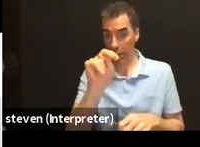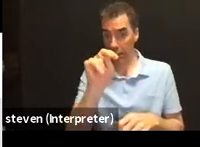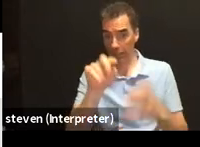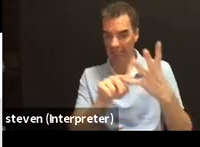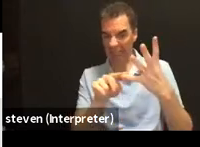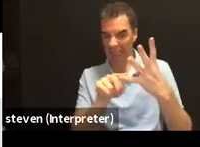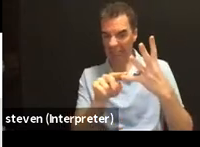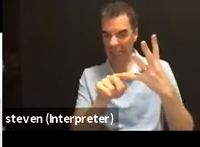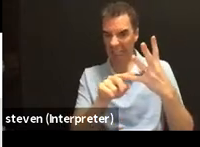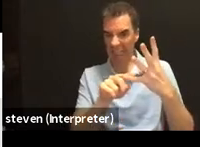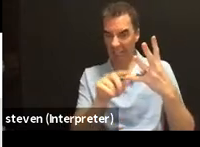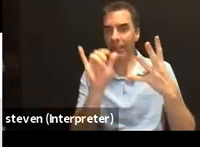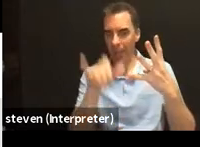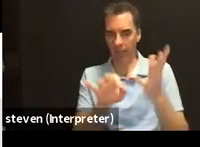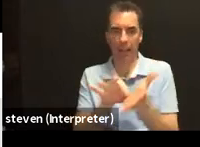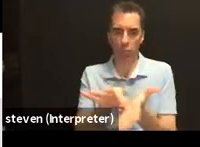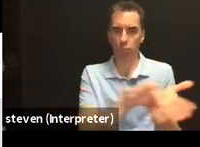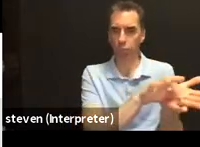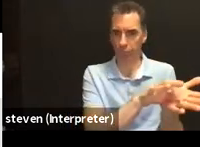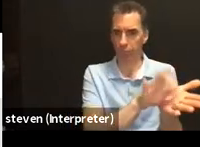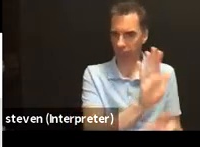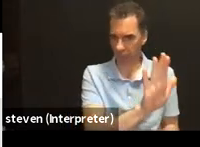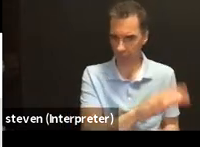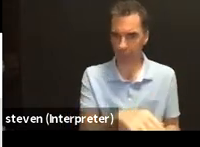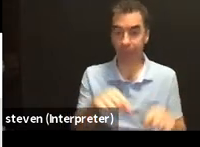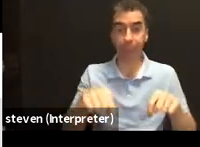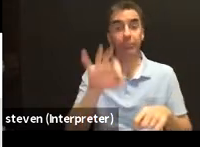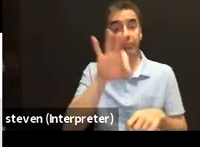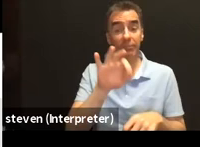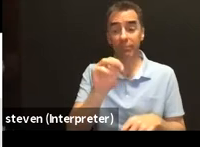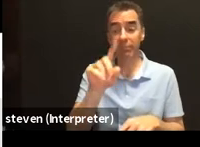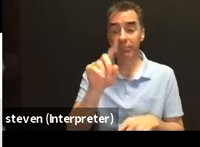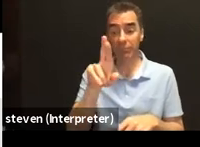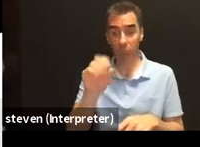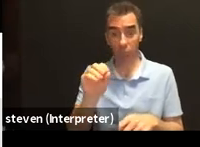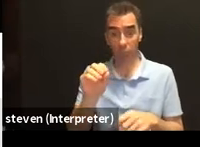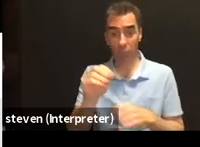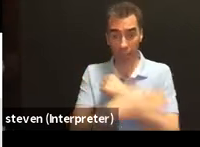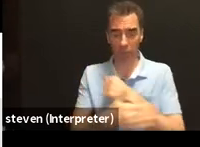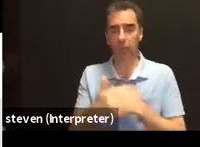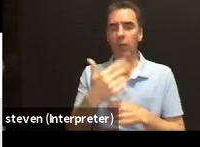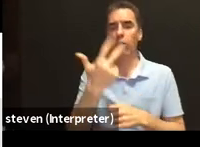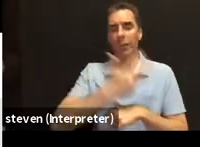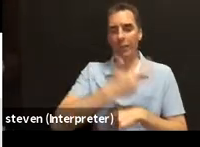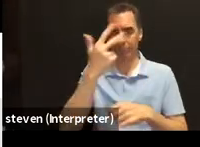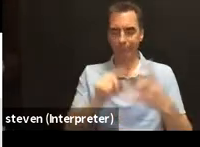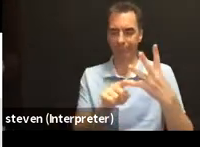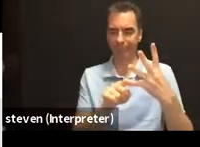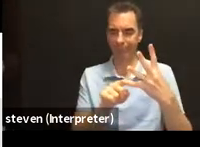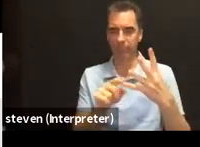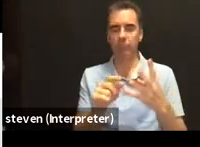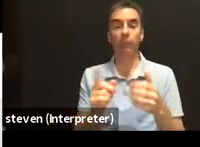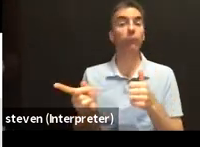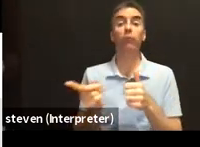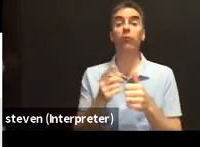maria.rodriguez: Um, so we here at first American is we do it three days. So the first day we do a visual count were like you go with a group of people